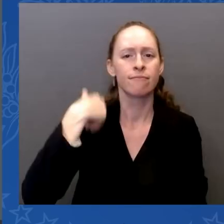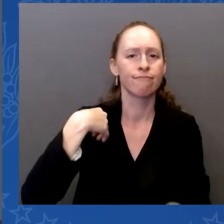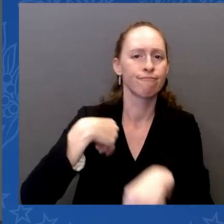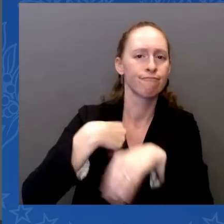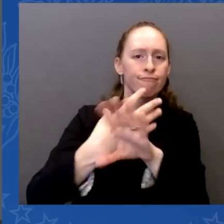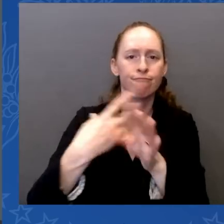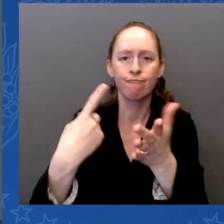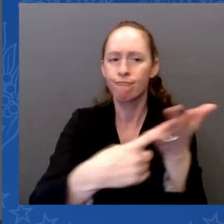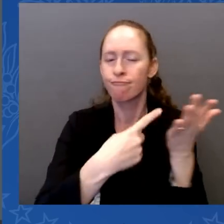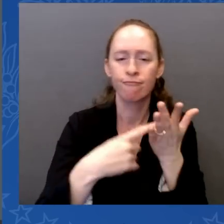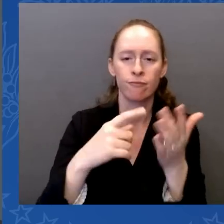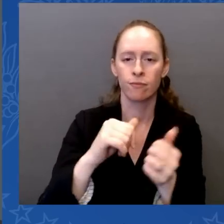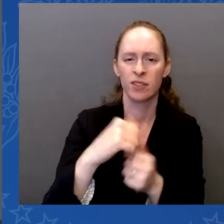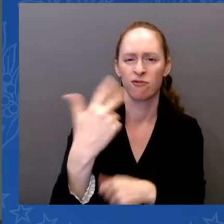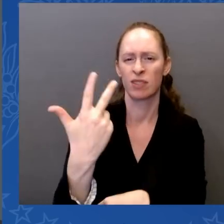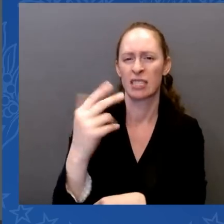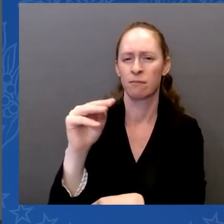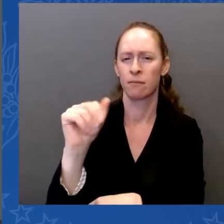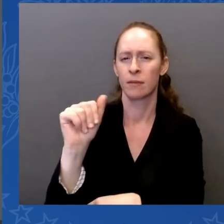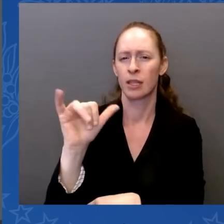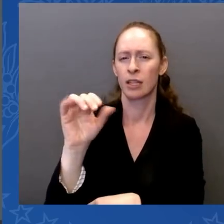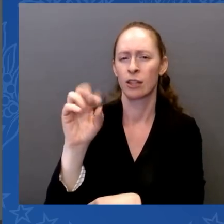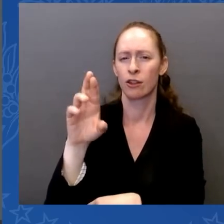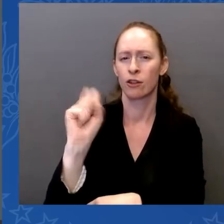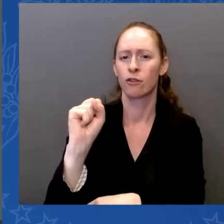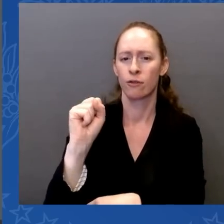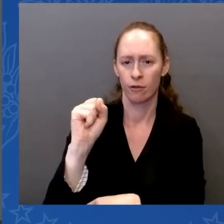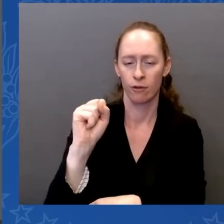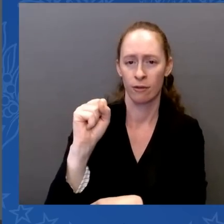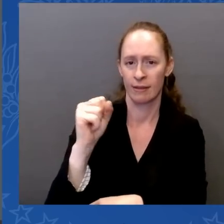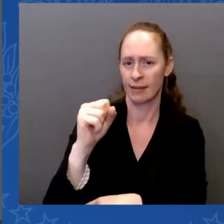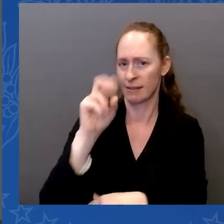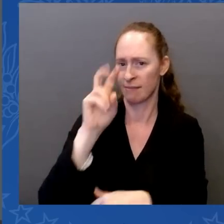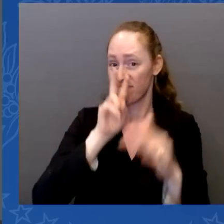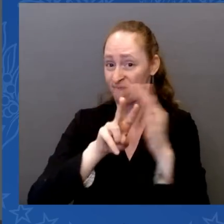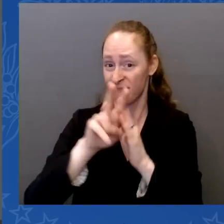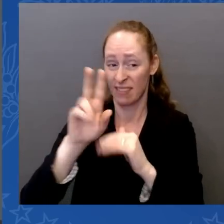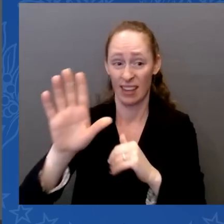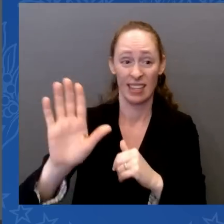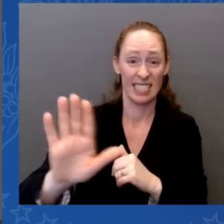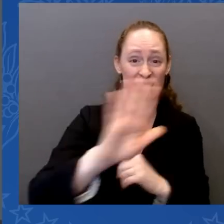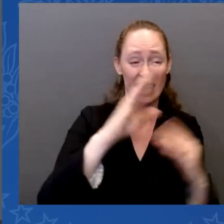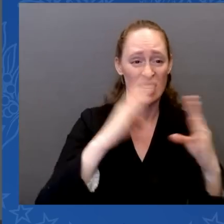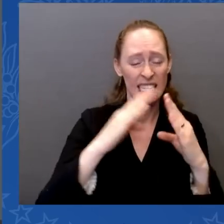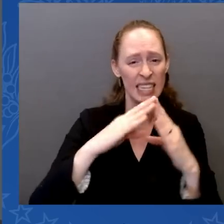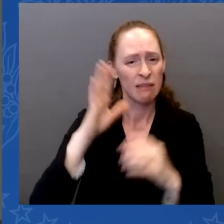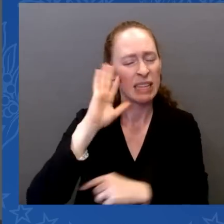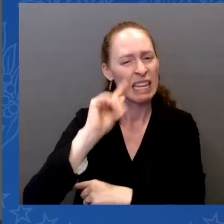And they're focused on the safety of their communities, and they're doing everything they can to get people out of harm's way.